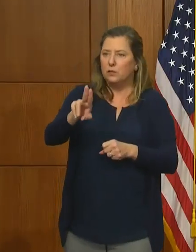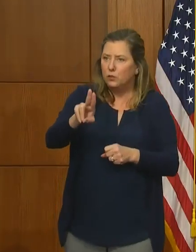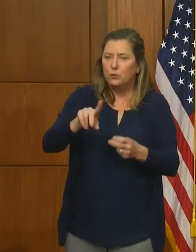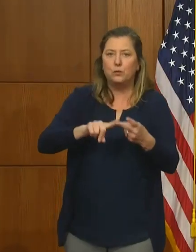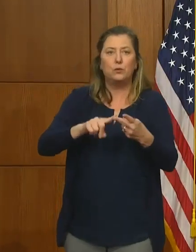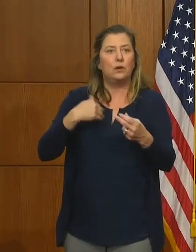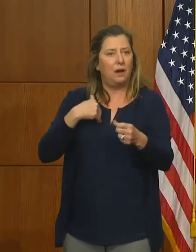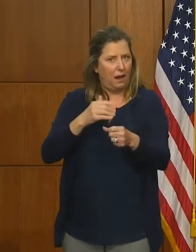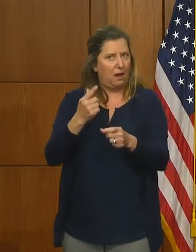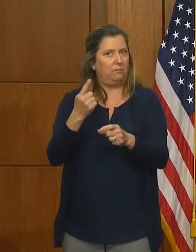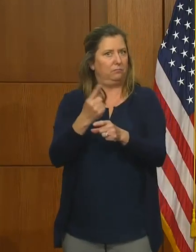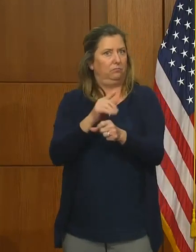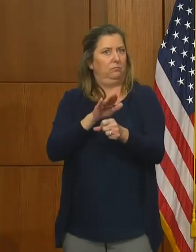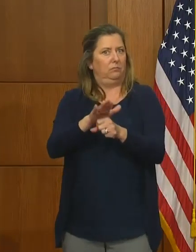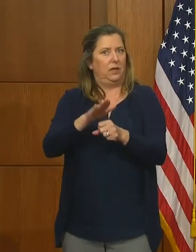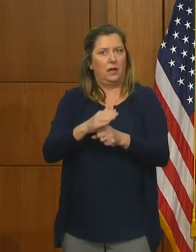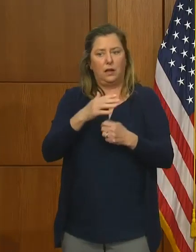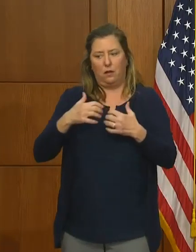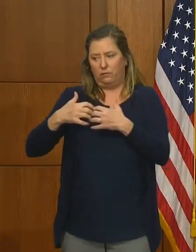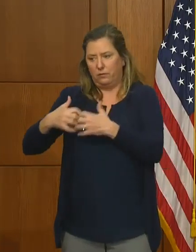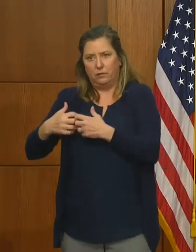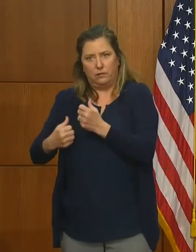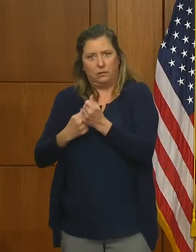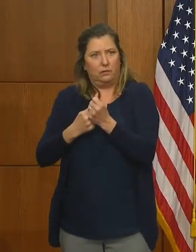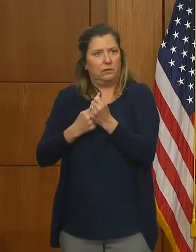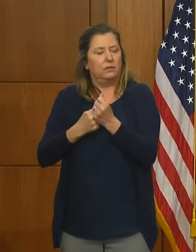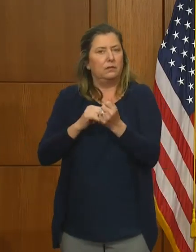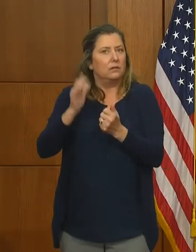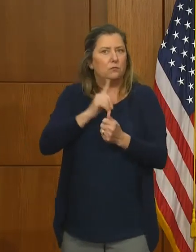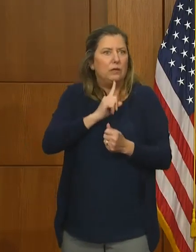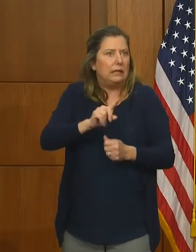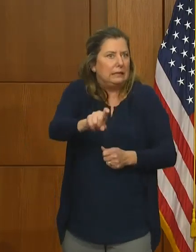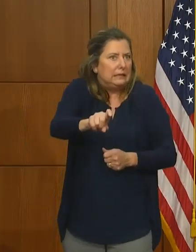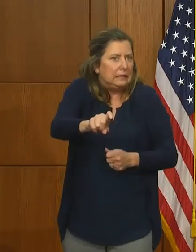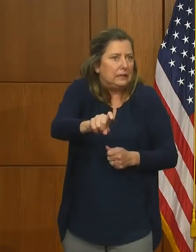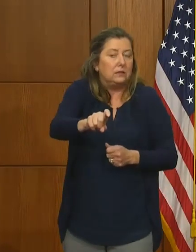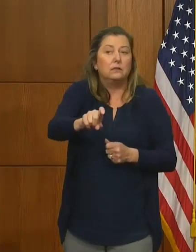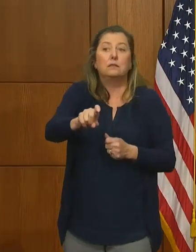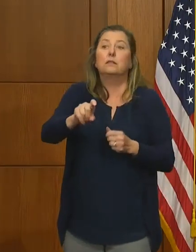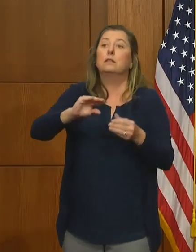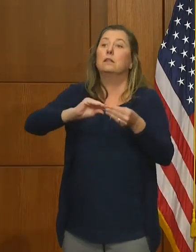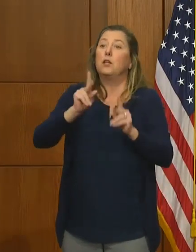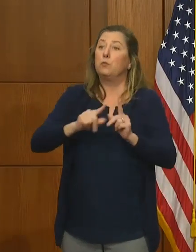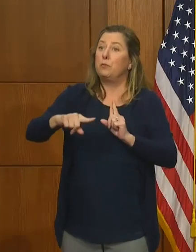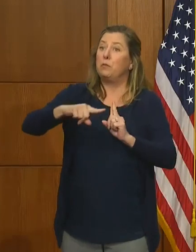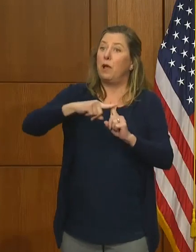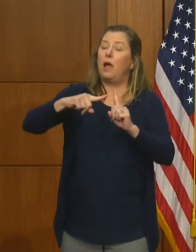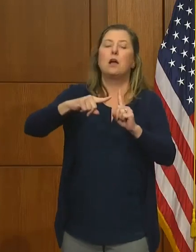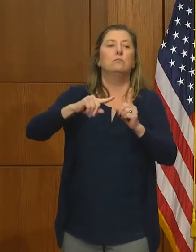CONTINUE TO HAVE THE ICU BEDS AND THE VENTILATORS THAT THEY